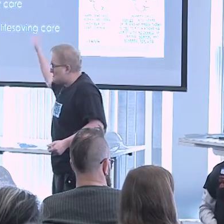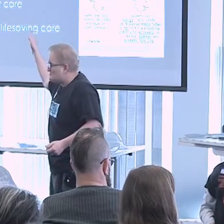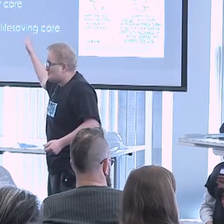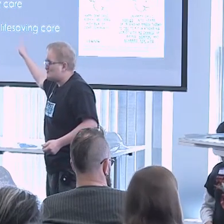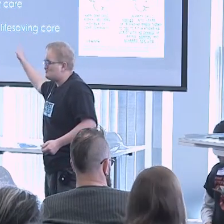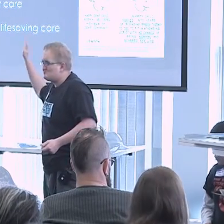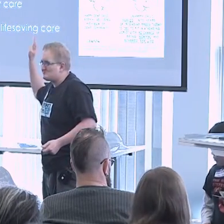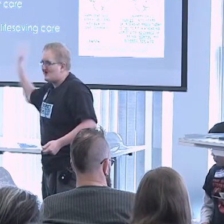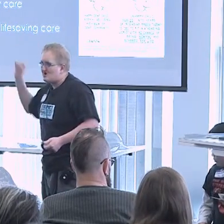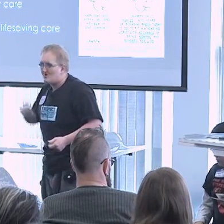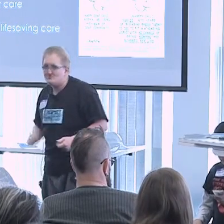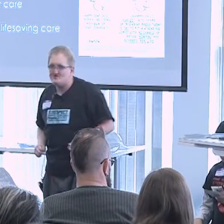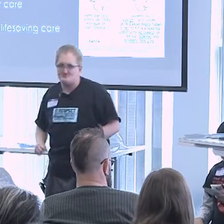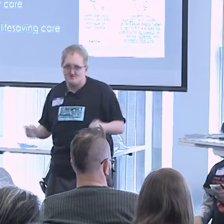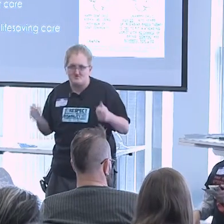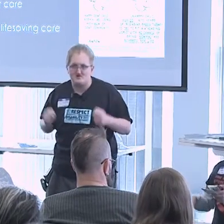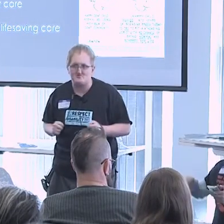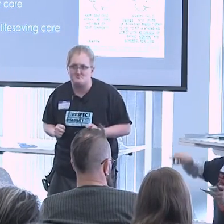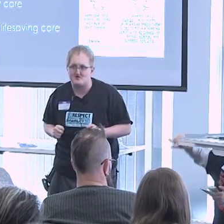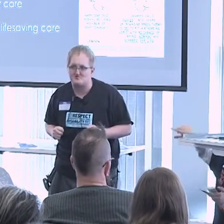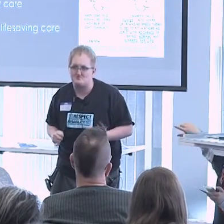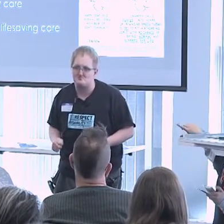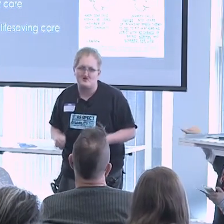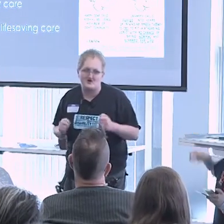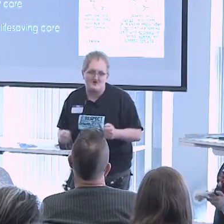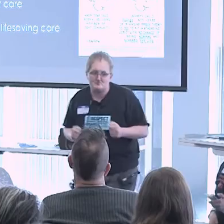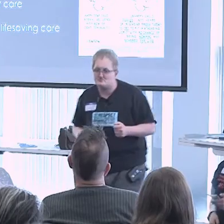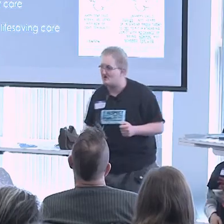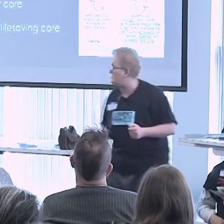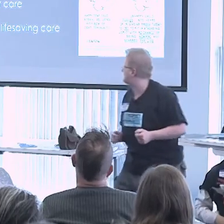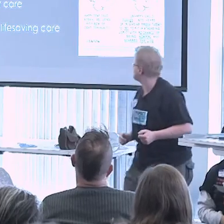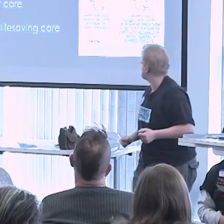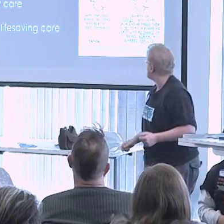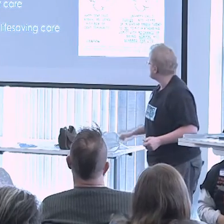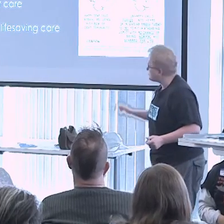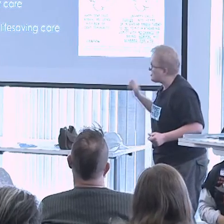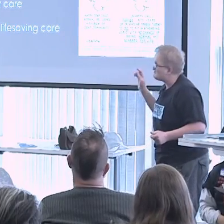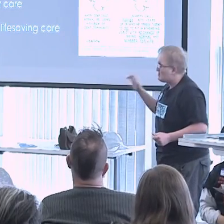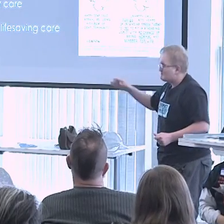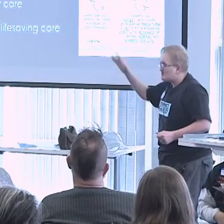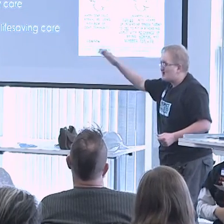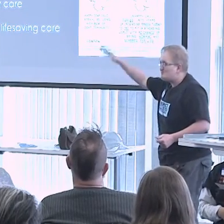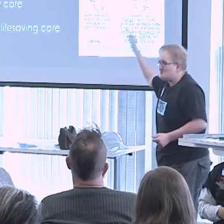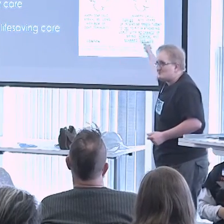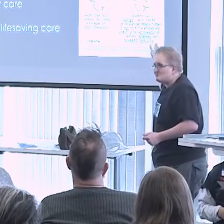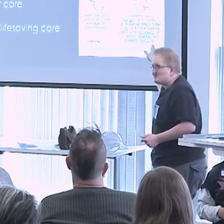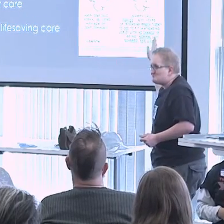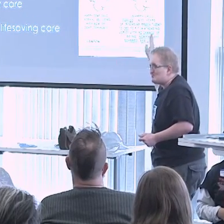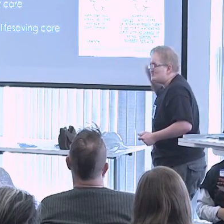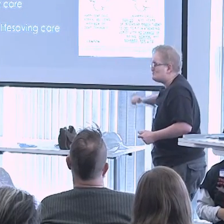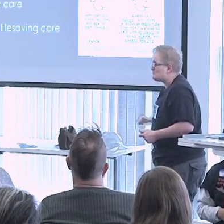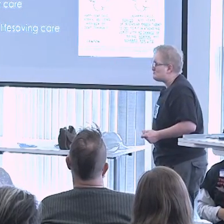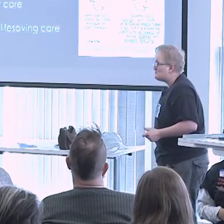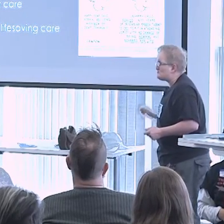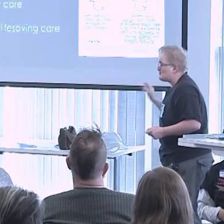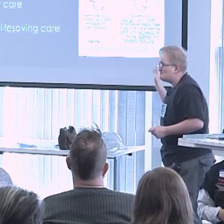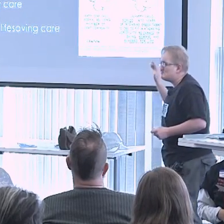Involuntary surgery, I already mentioned intersex surgery a couple of times. But I would also like to point you to this image